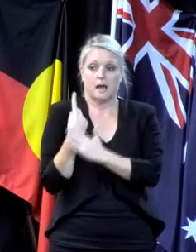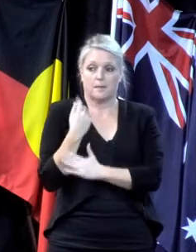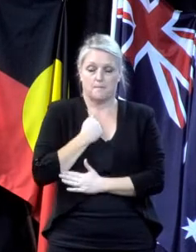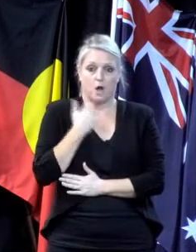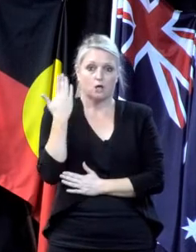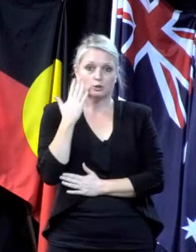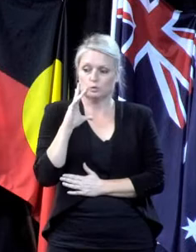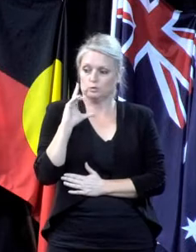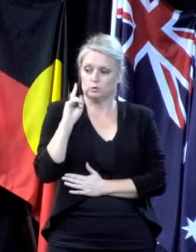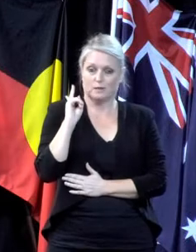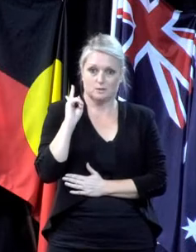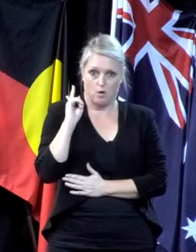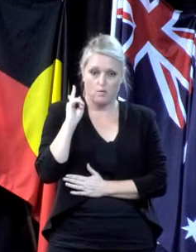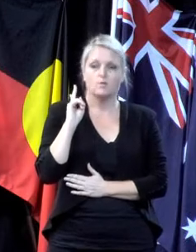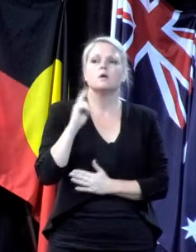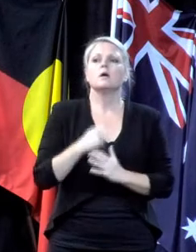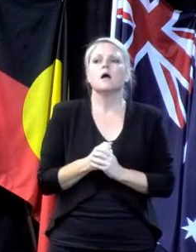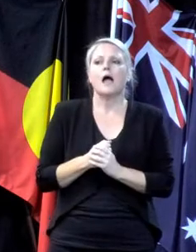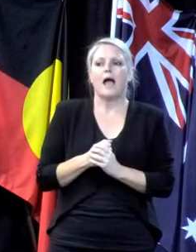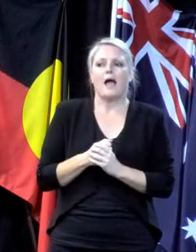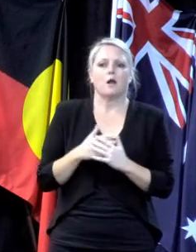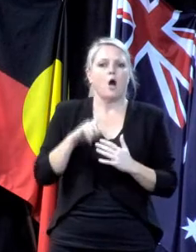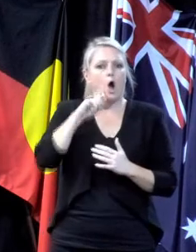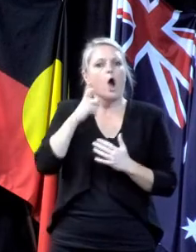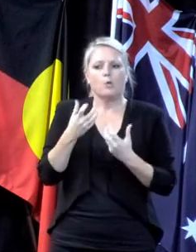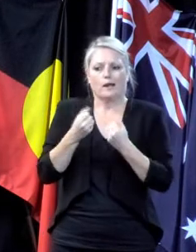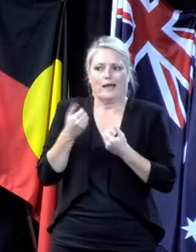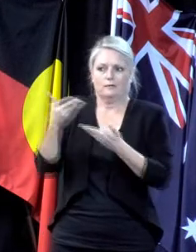and I’m anticipating getting my report back so that we can start planning for